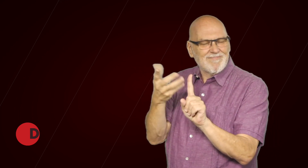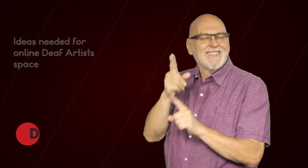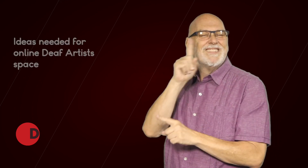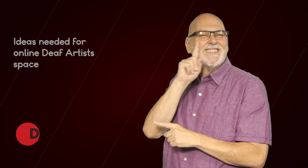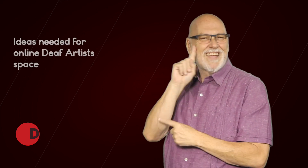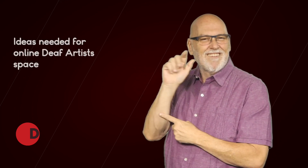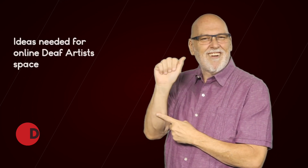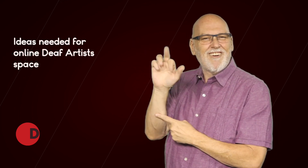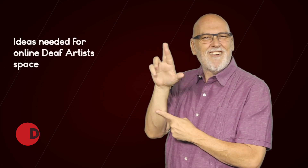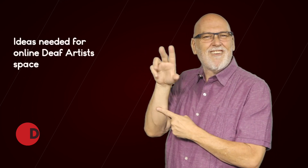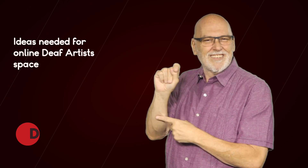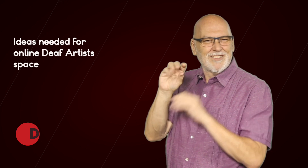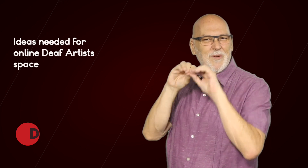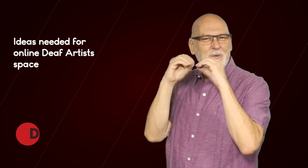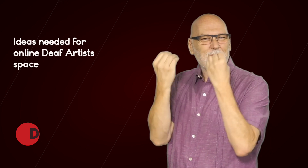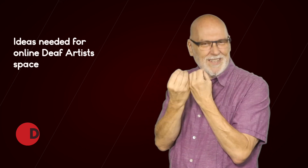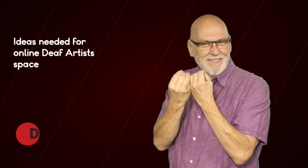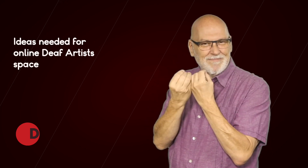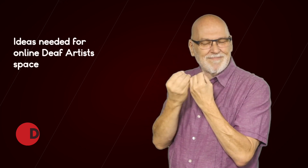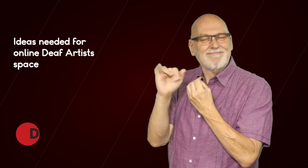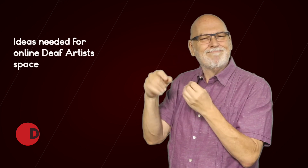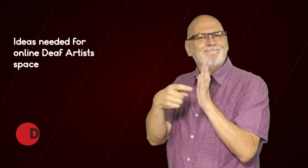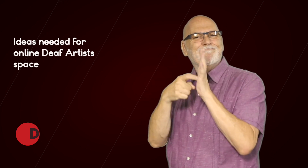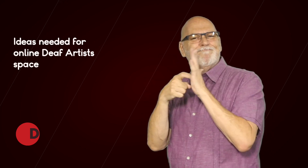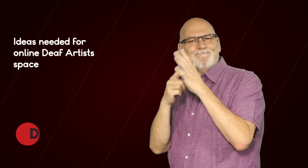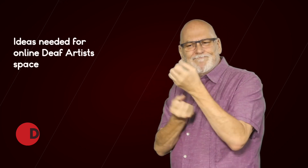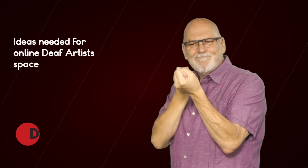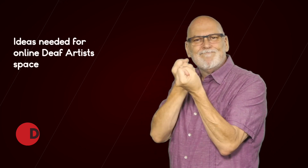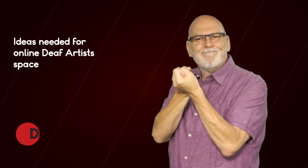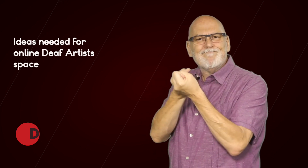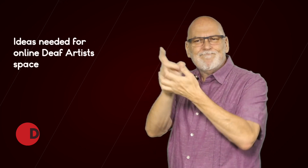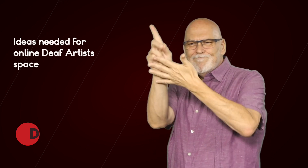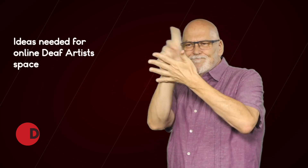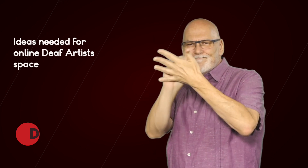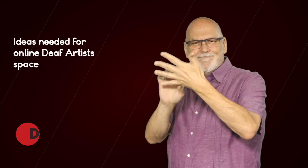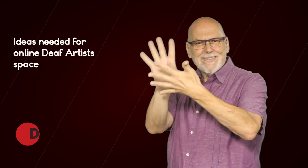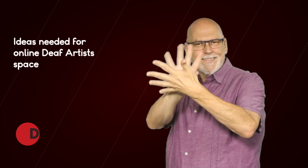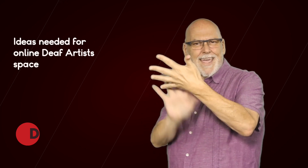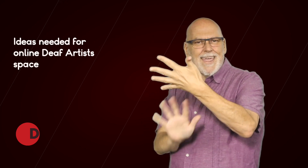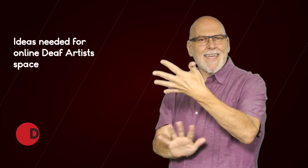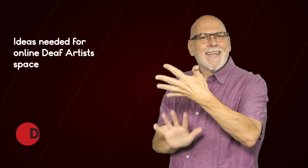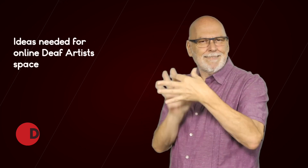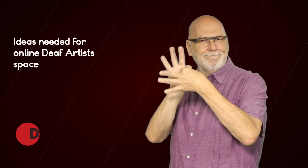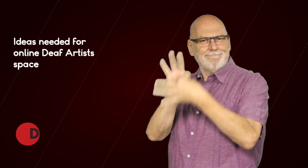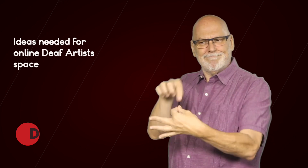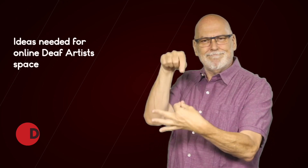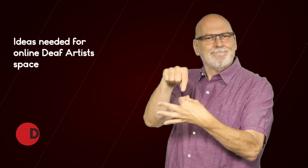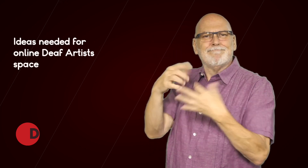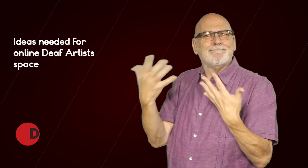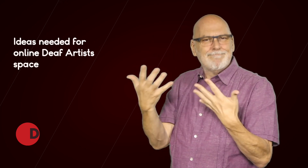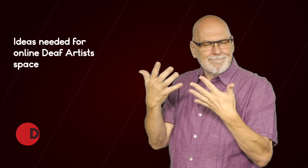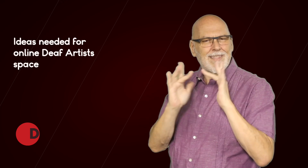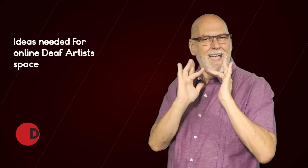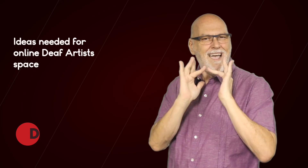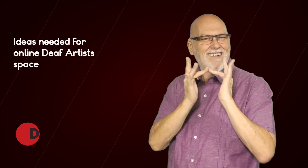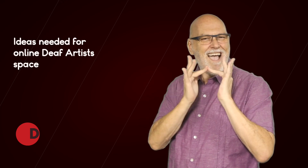as a Deaf Arts organization, is requesting support to design an